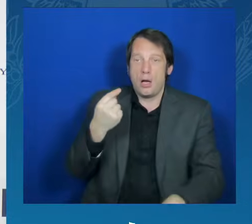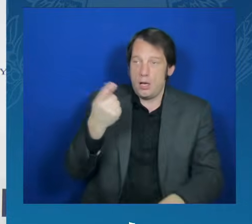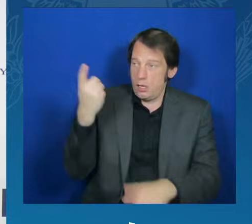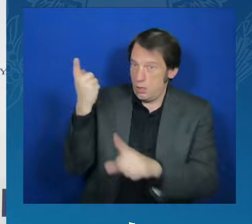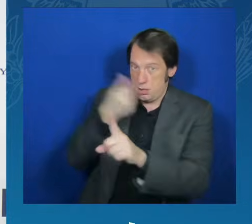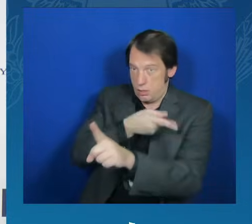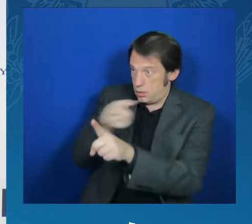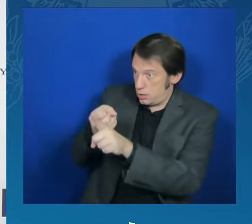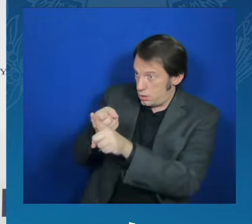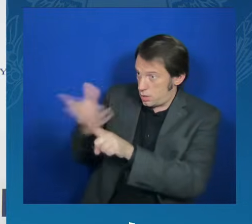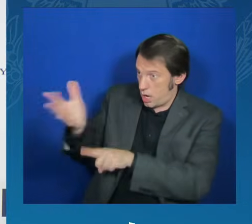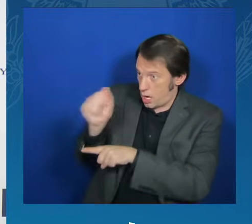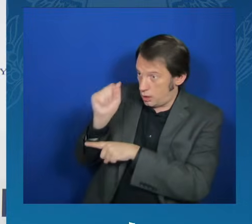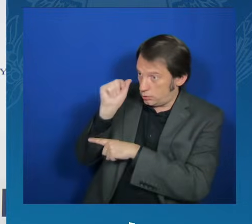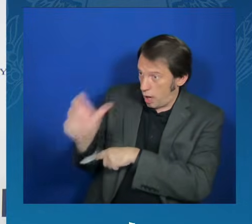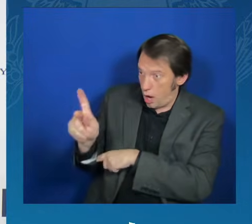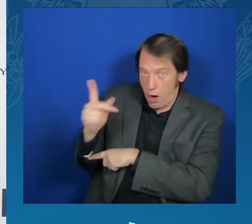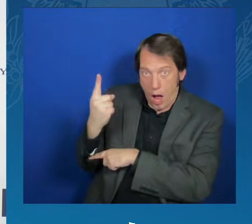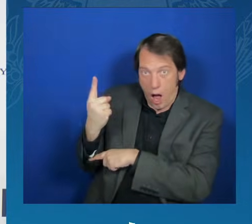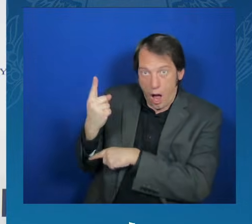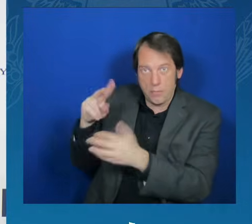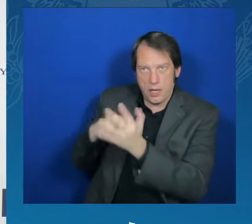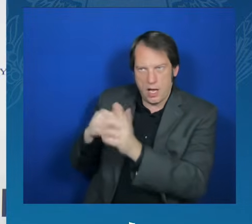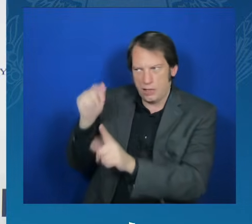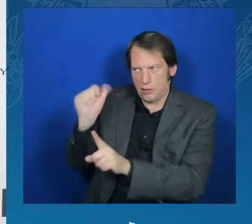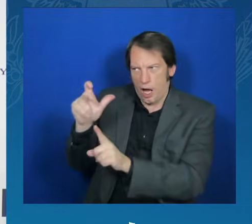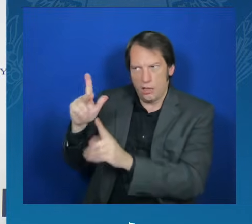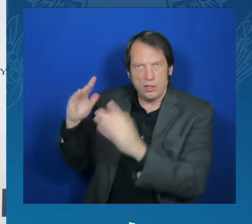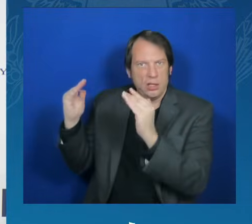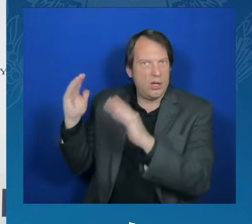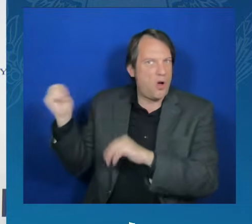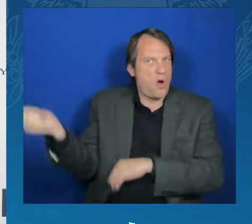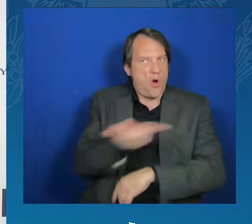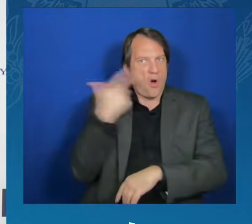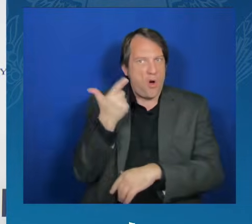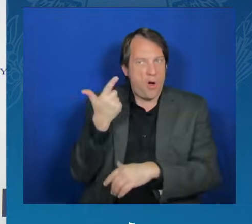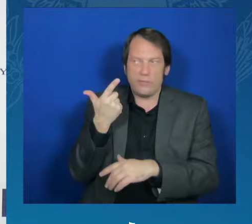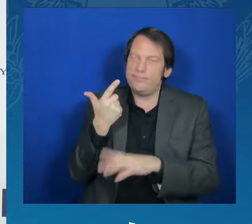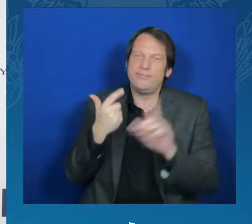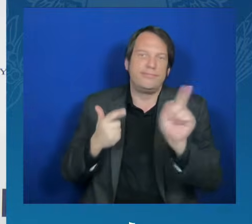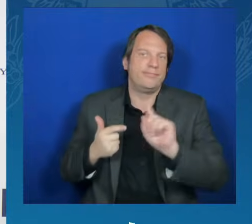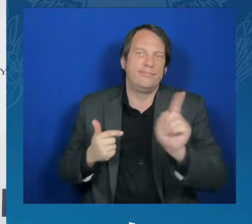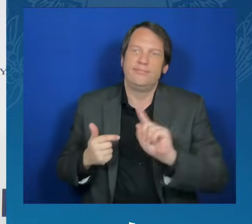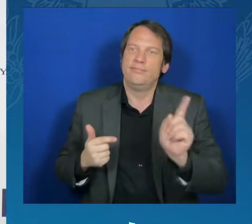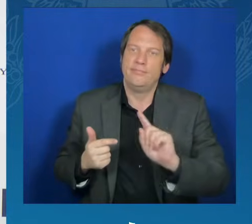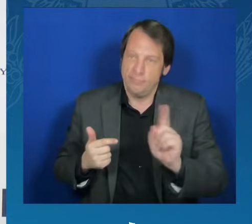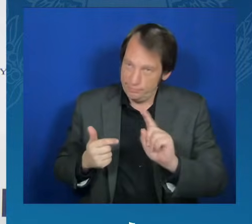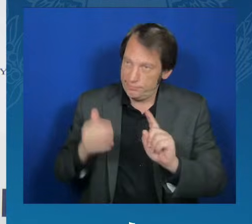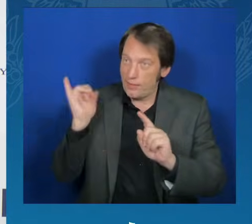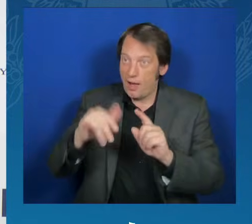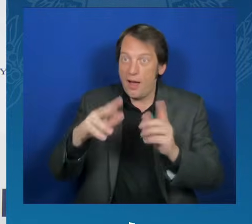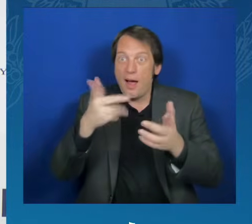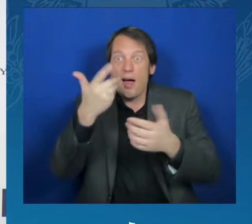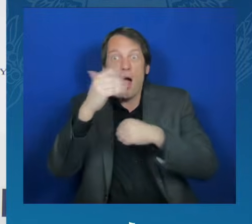And when it comes to conflict between nations, NATO has deterred aggression against its members